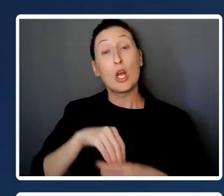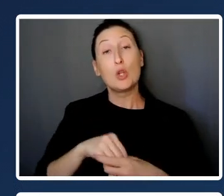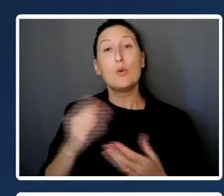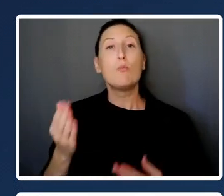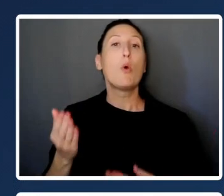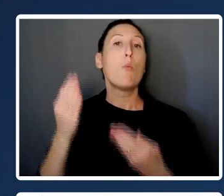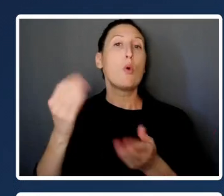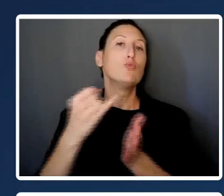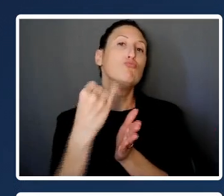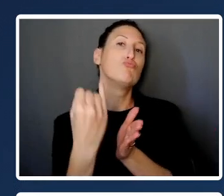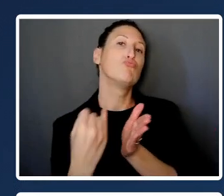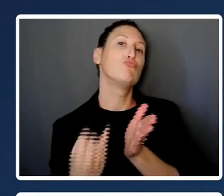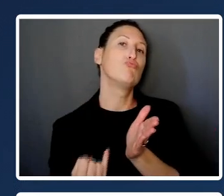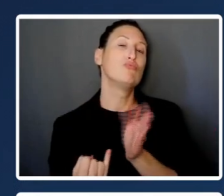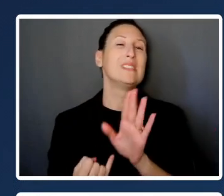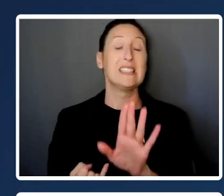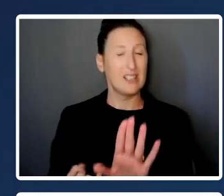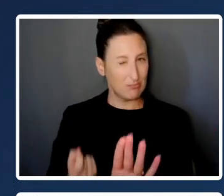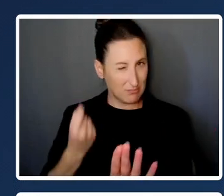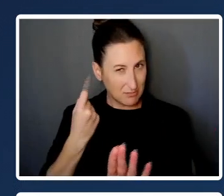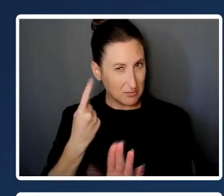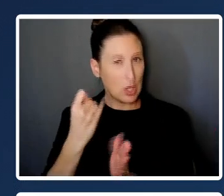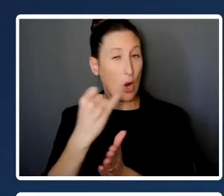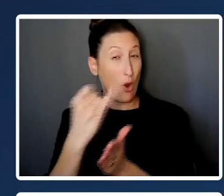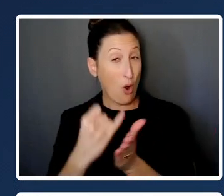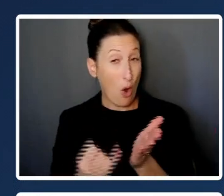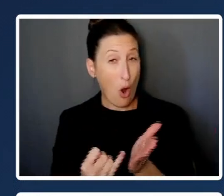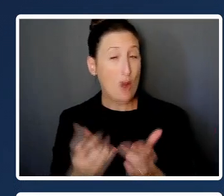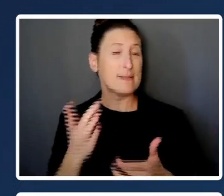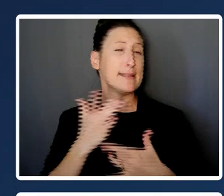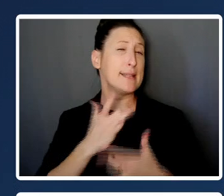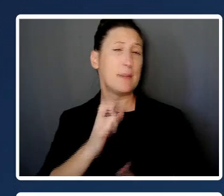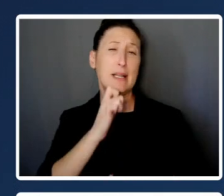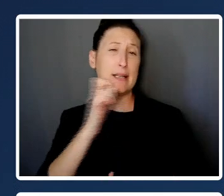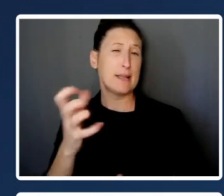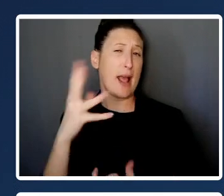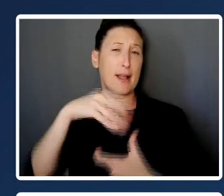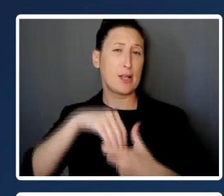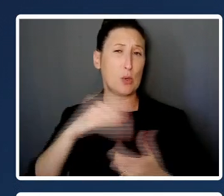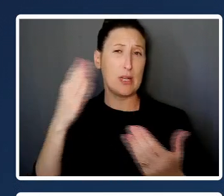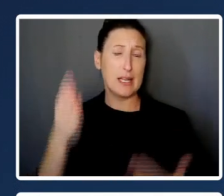included in a submission to the Citizen Stamp Advisory Committee,